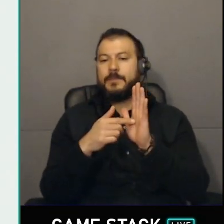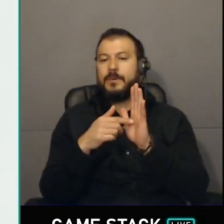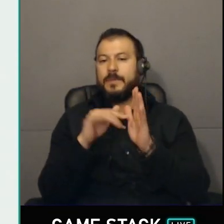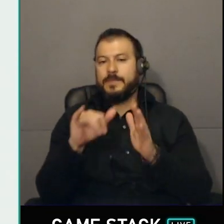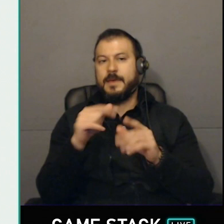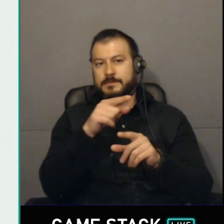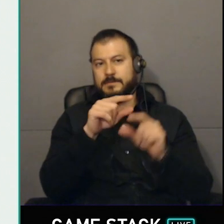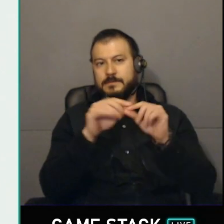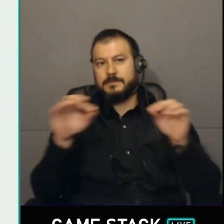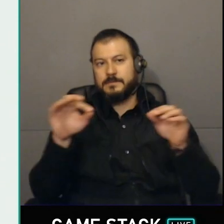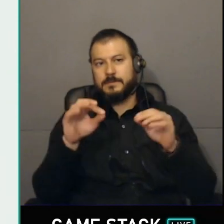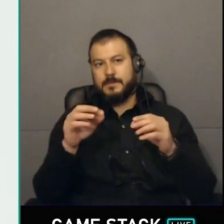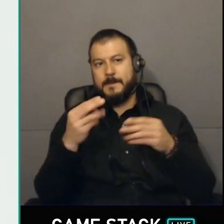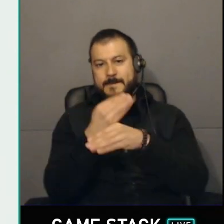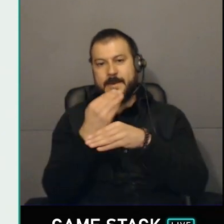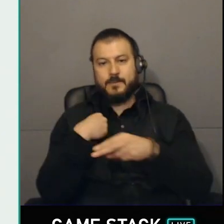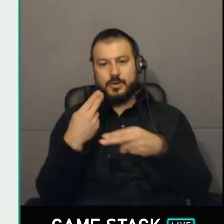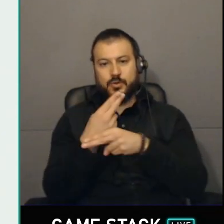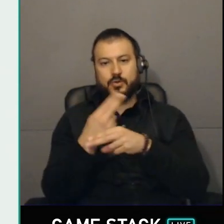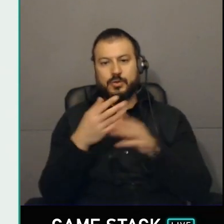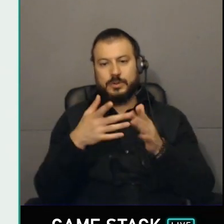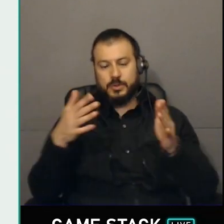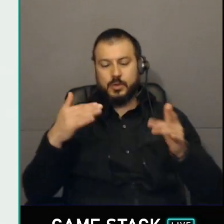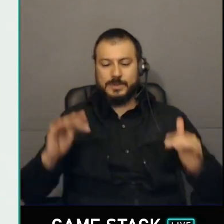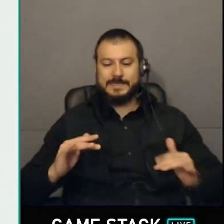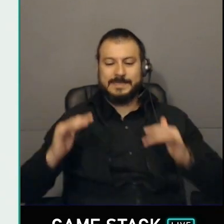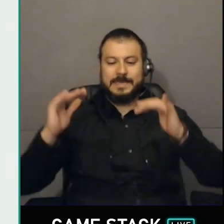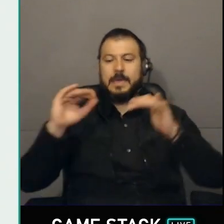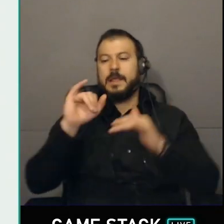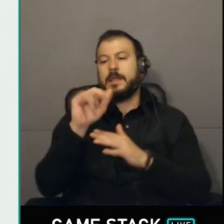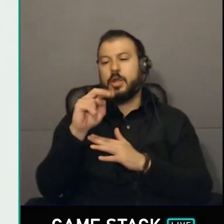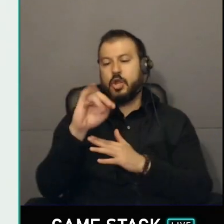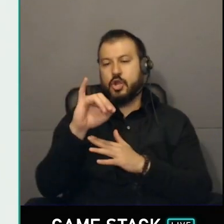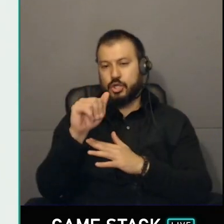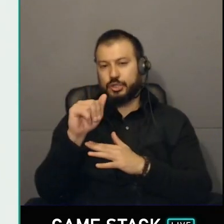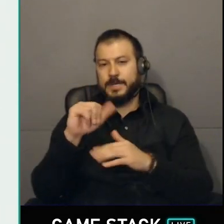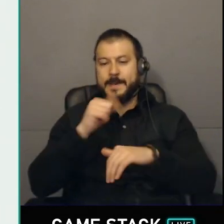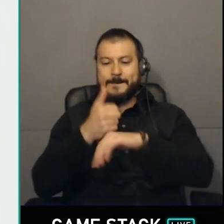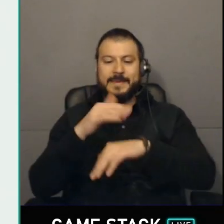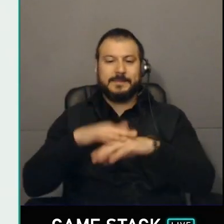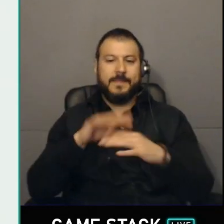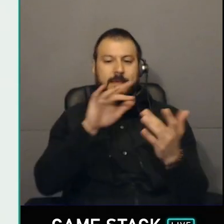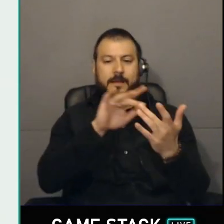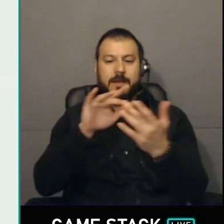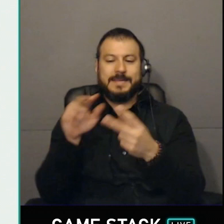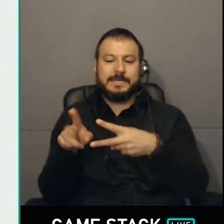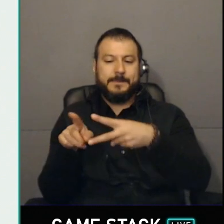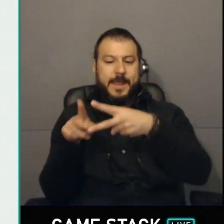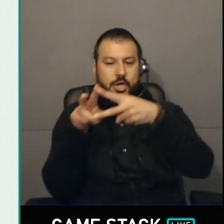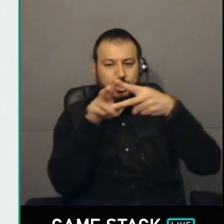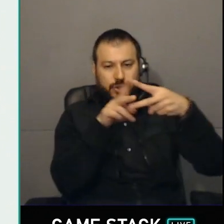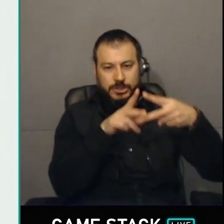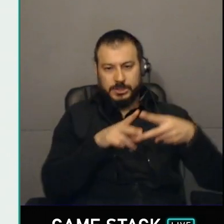We scale the inertia based on the number of contact pairs, but we don't do any scaling if there's only one